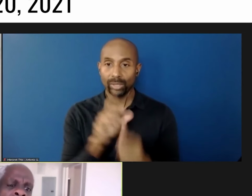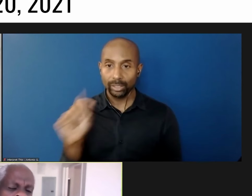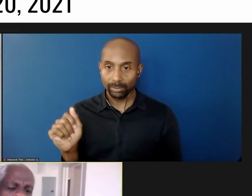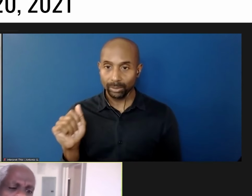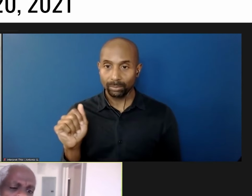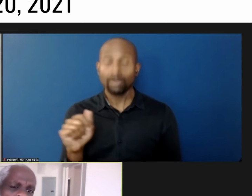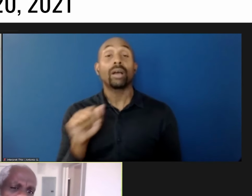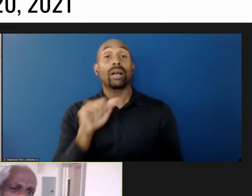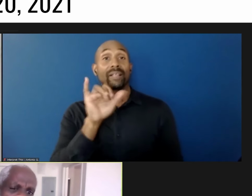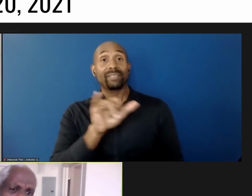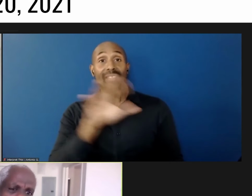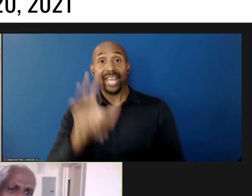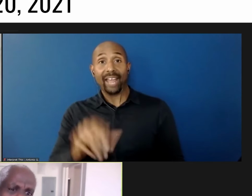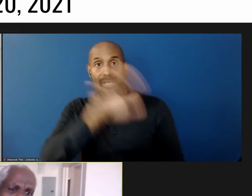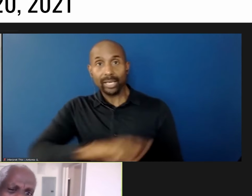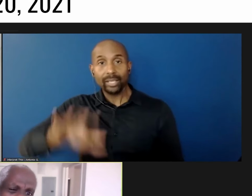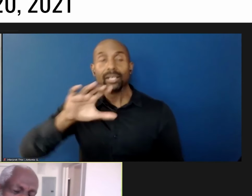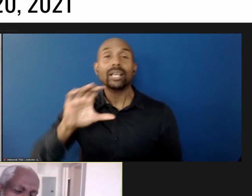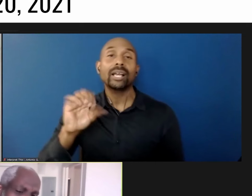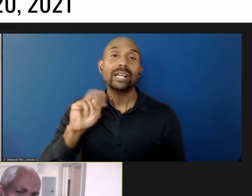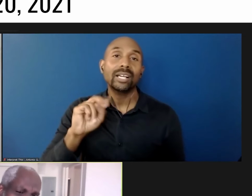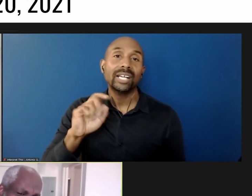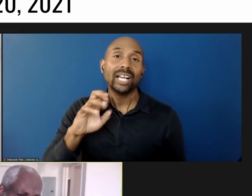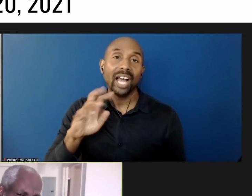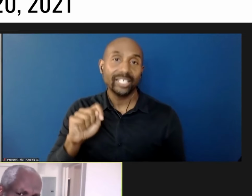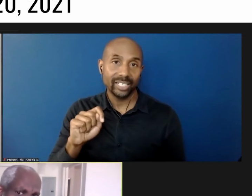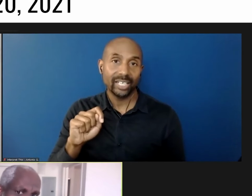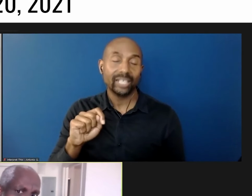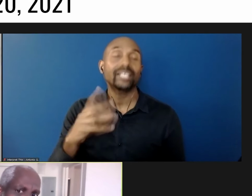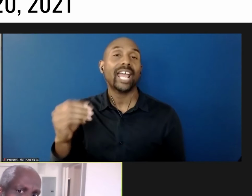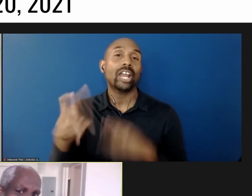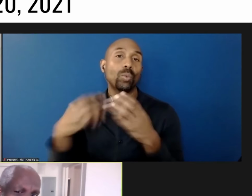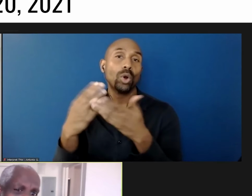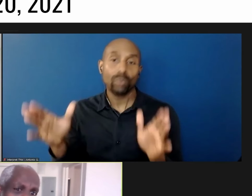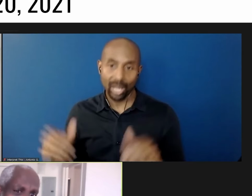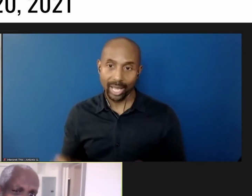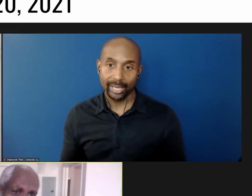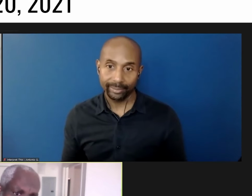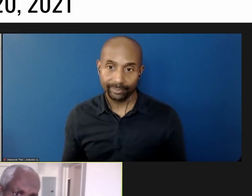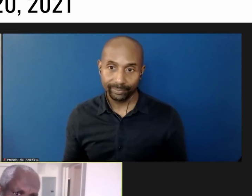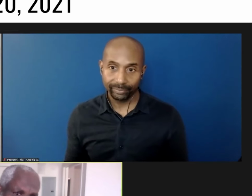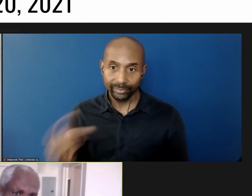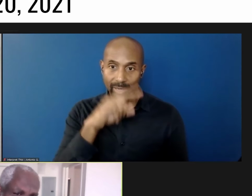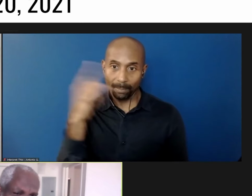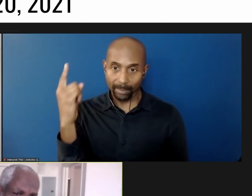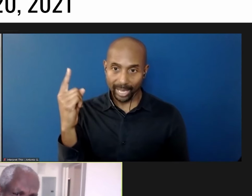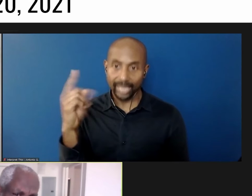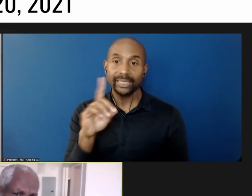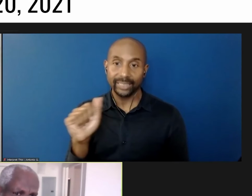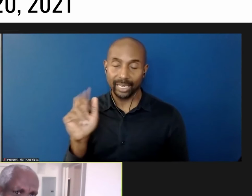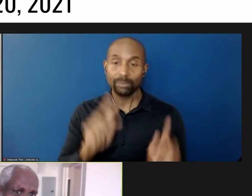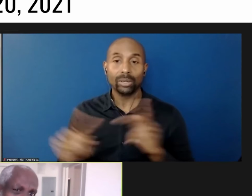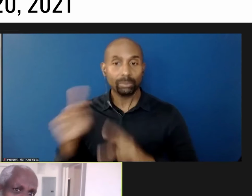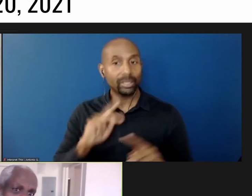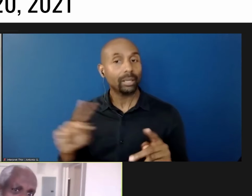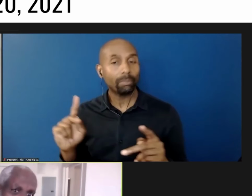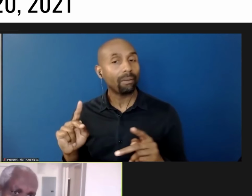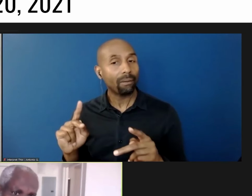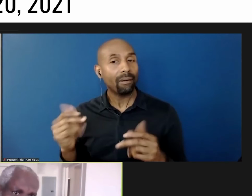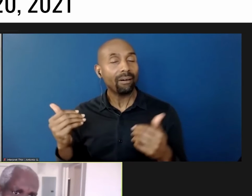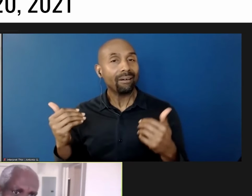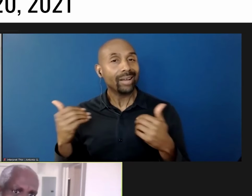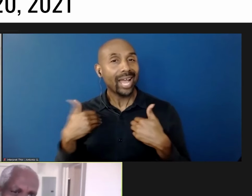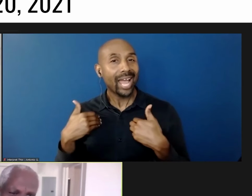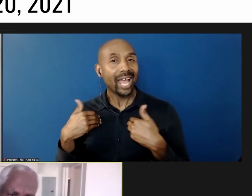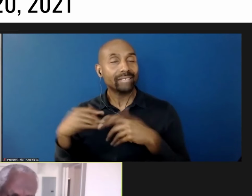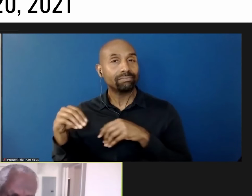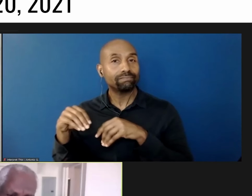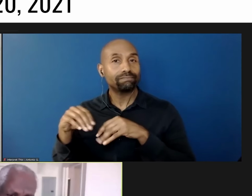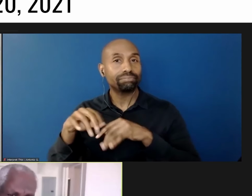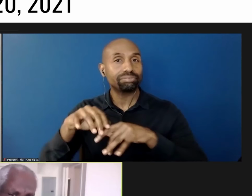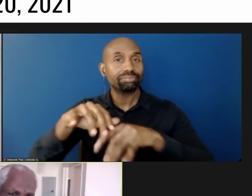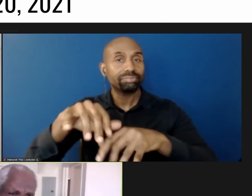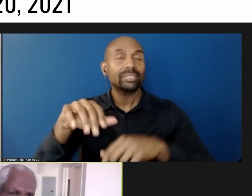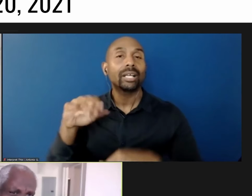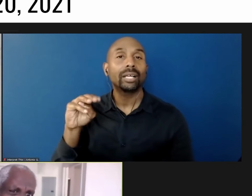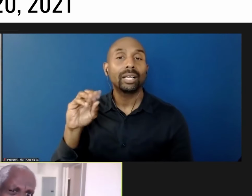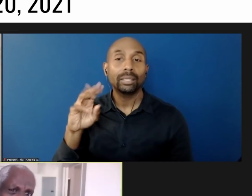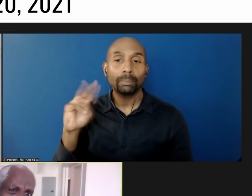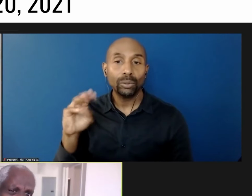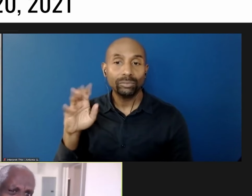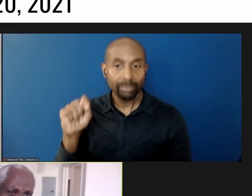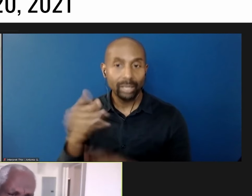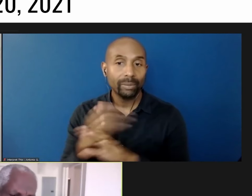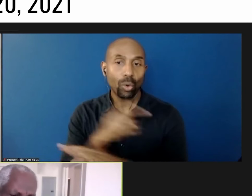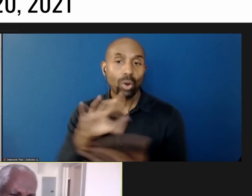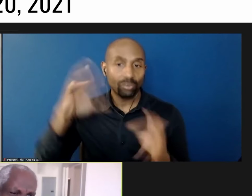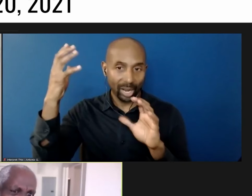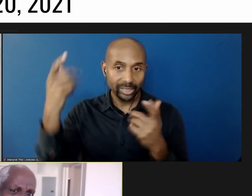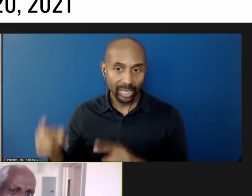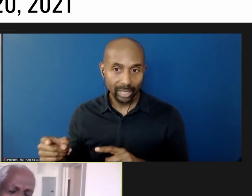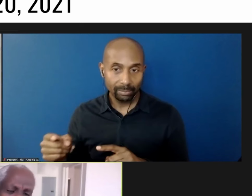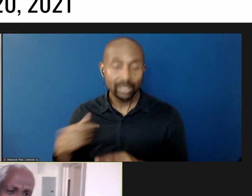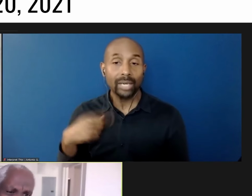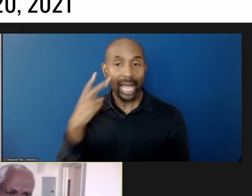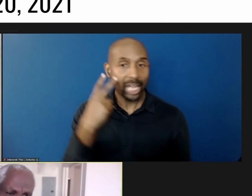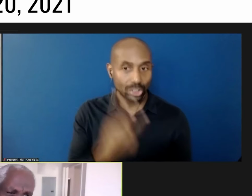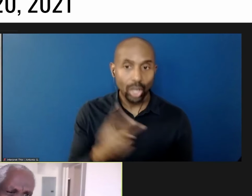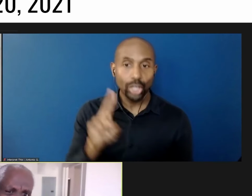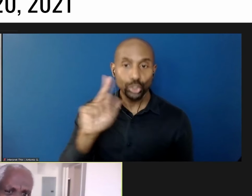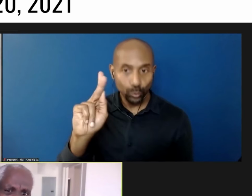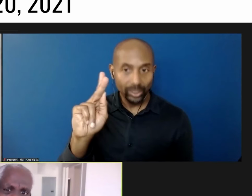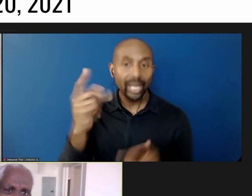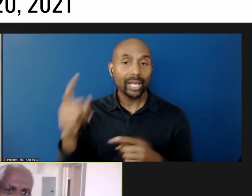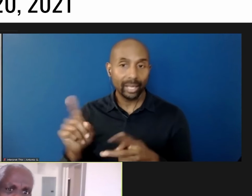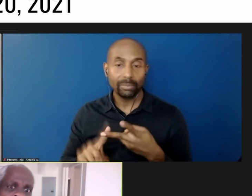before this crisis. So you them in UK, in Toronto and South Africa, and all of them